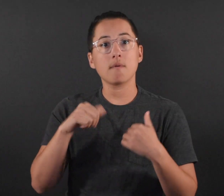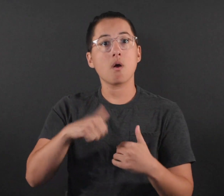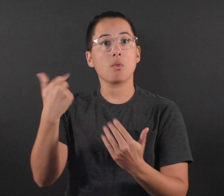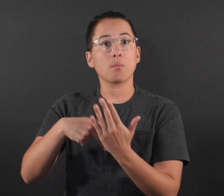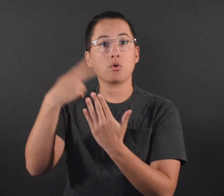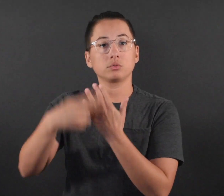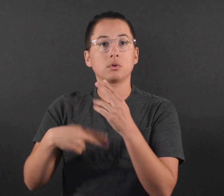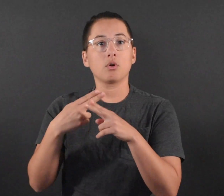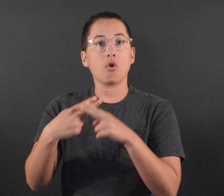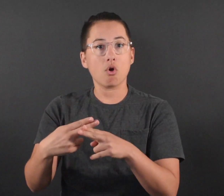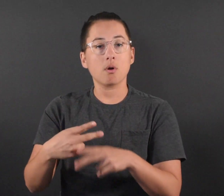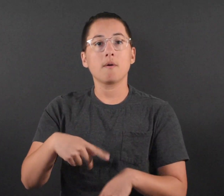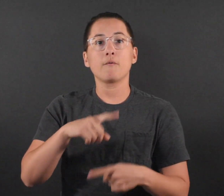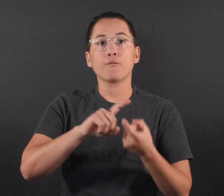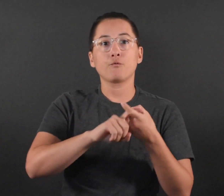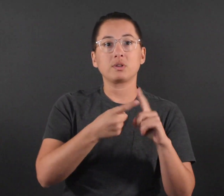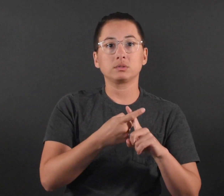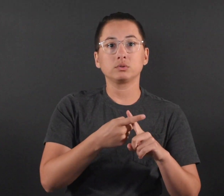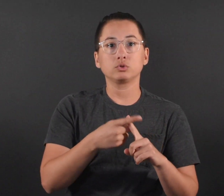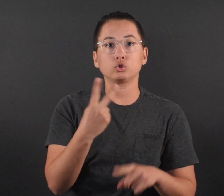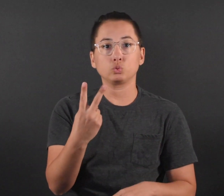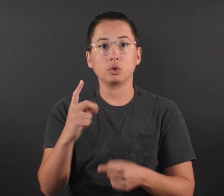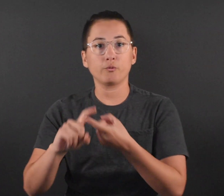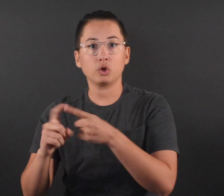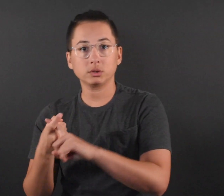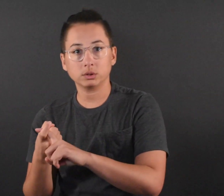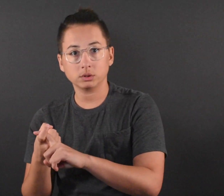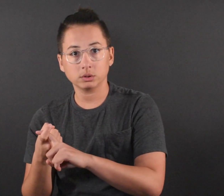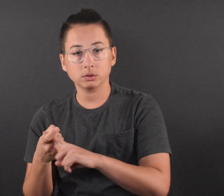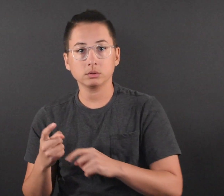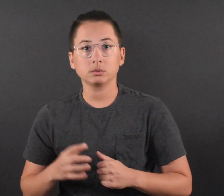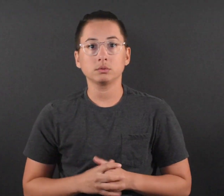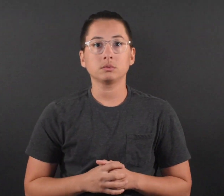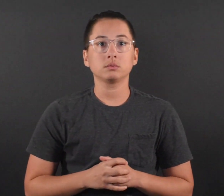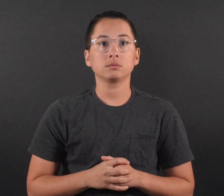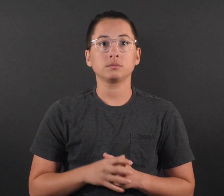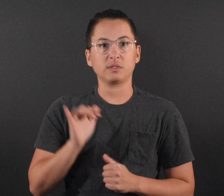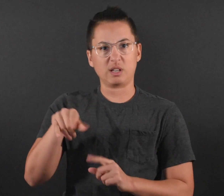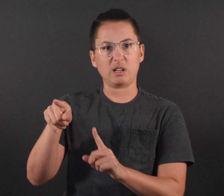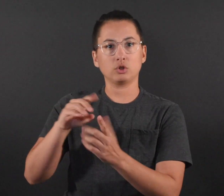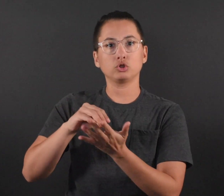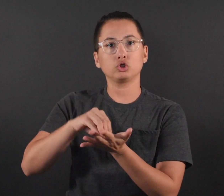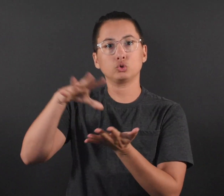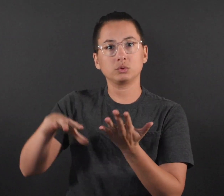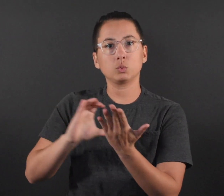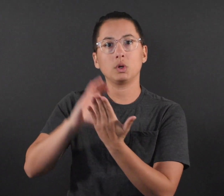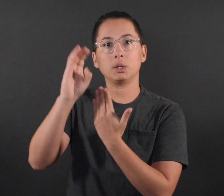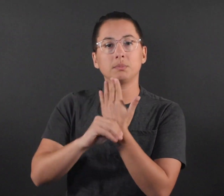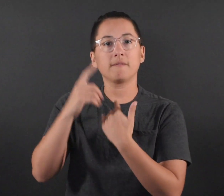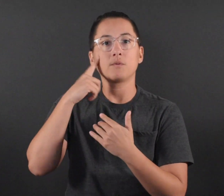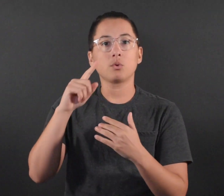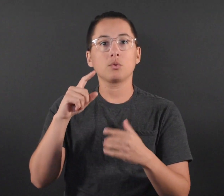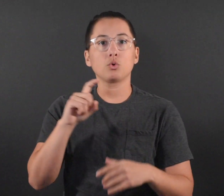In addition, Kognito’s Friend2Friend is a student curriculum for grades 6-12 that